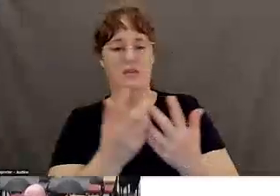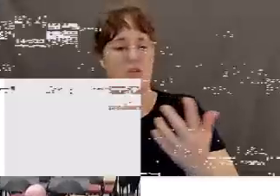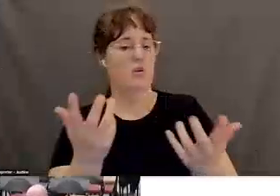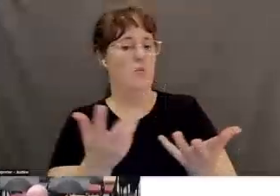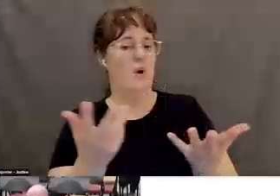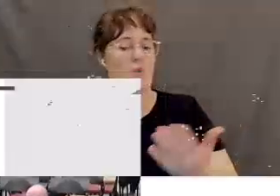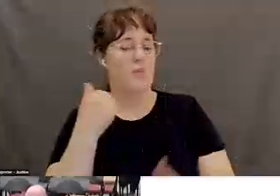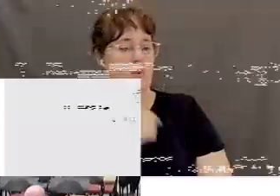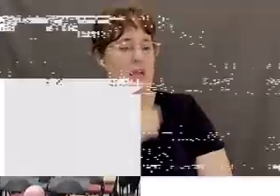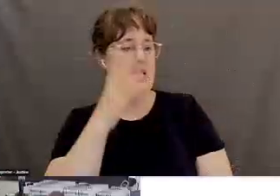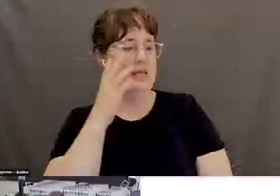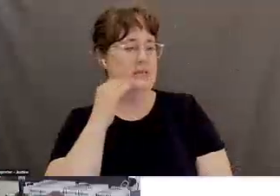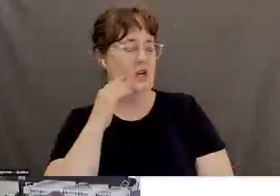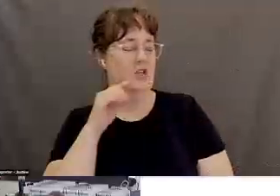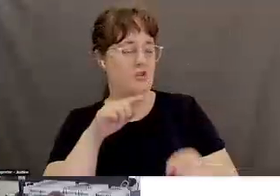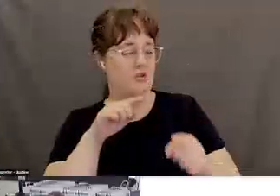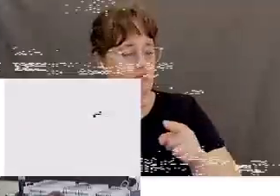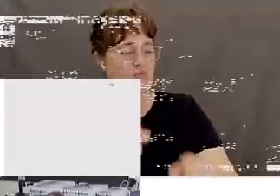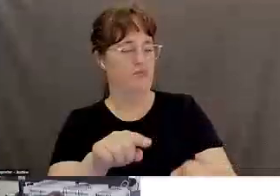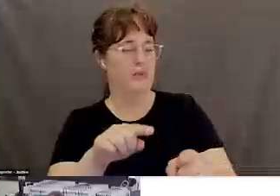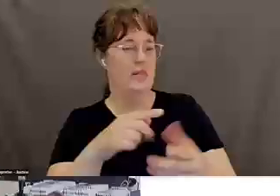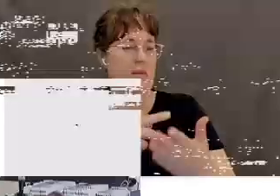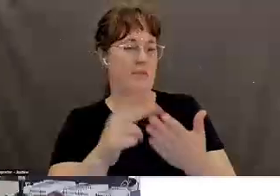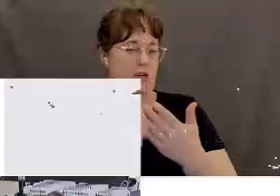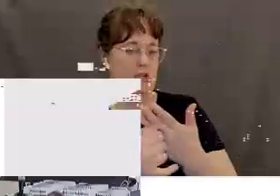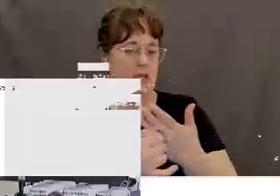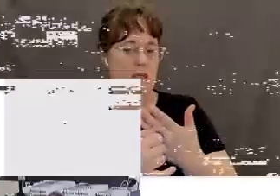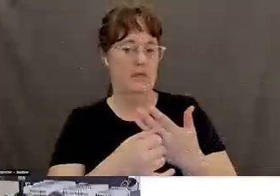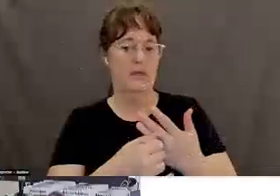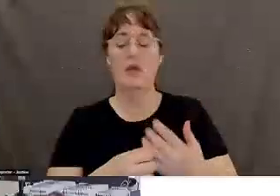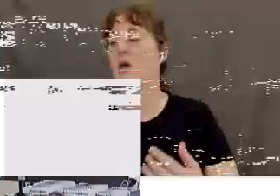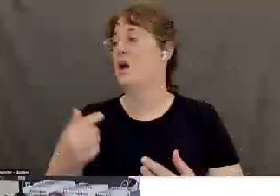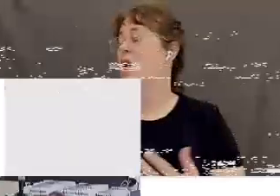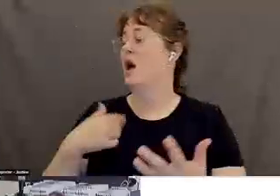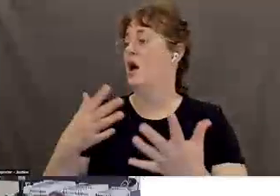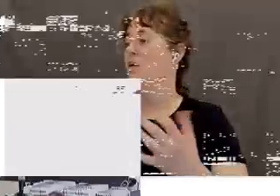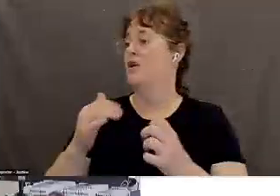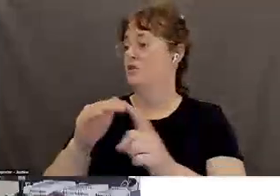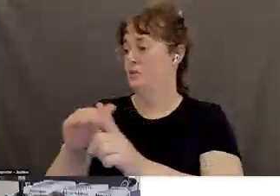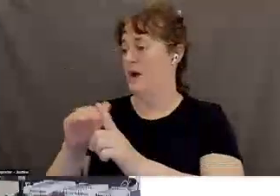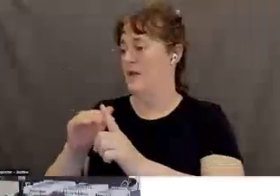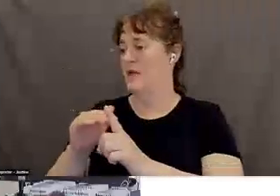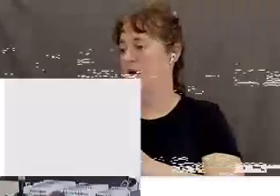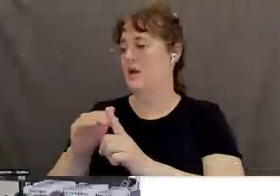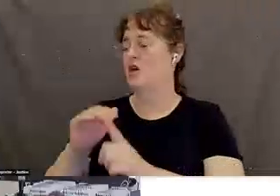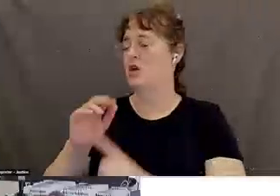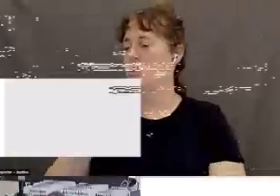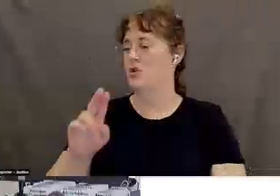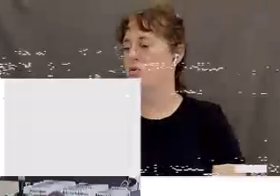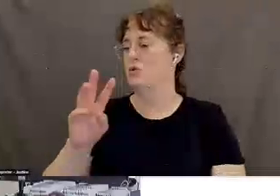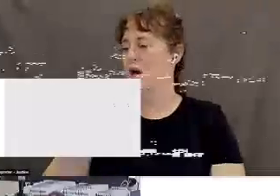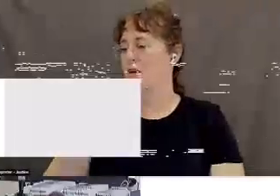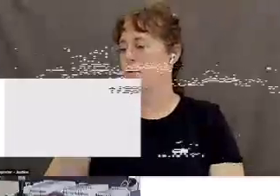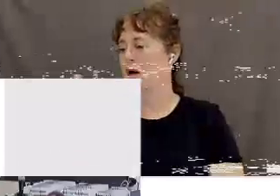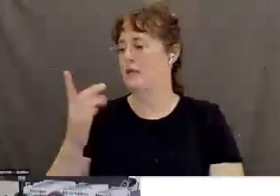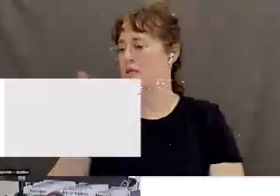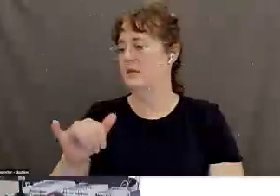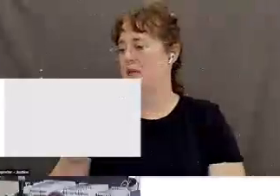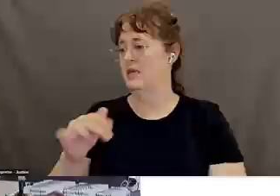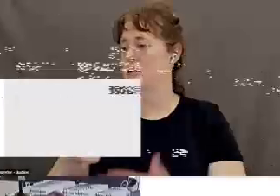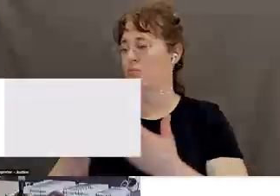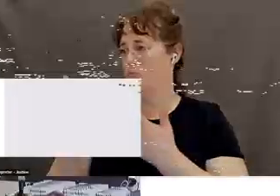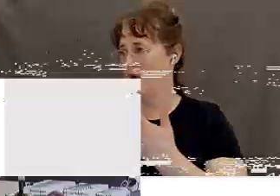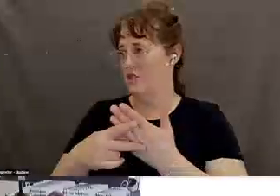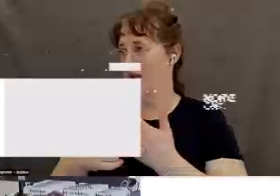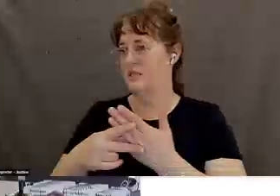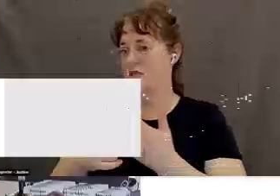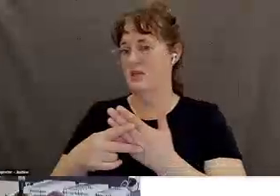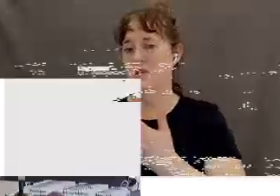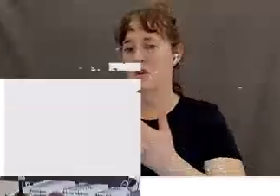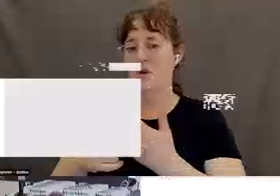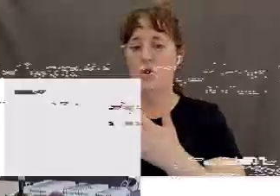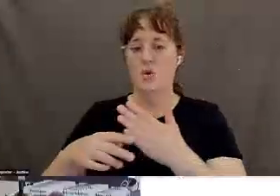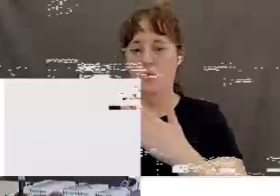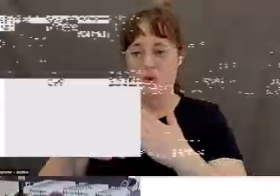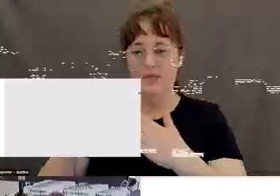Boardroom: Thanks, and just a reminder to everyone, the UW Husky Stadium project came in under budget and ahead of schedule, right? And so these things are possible.